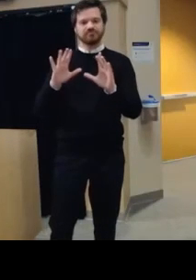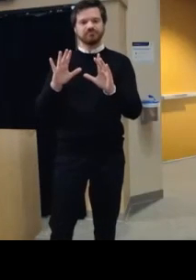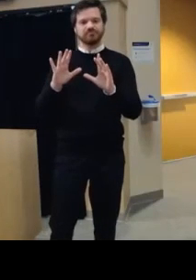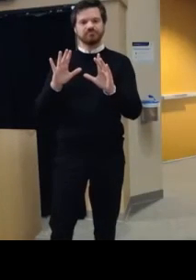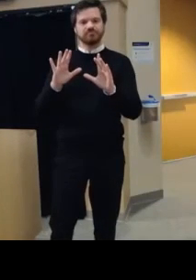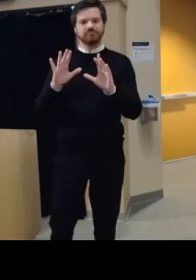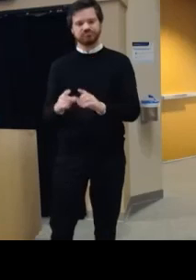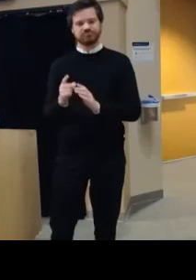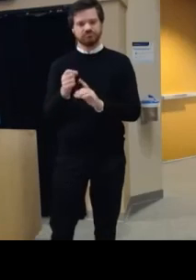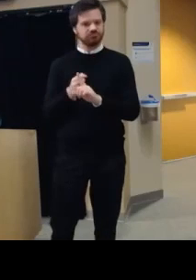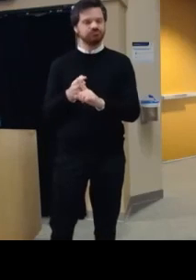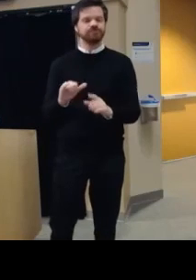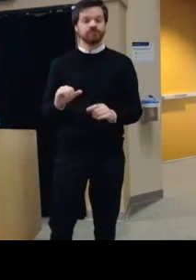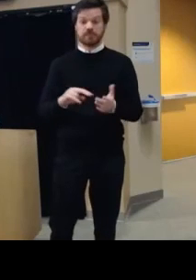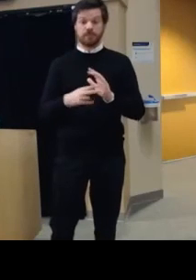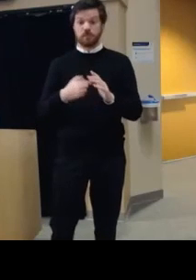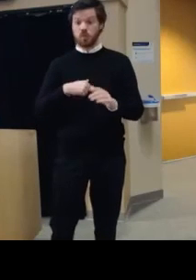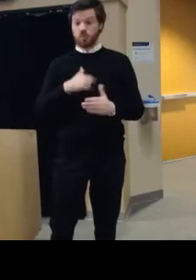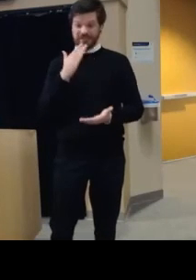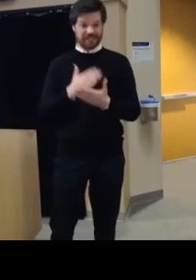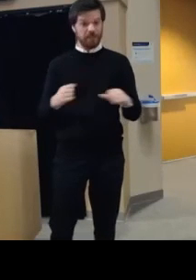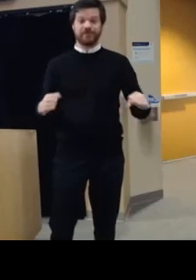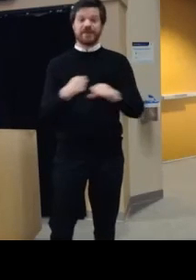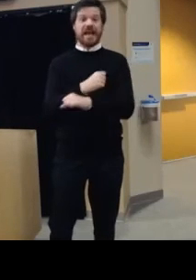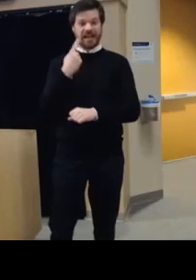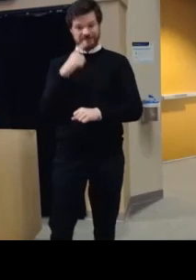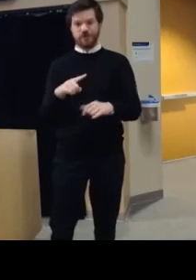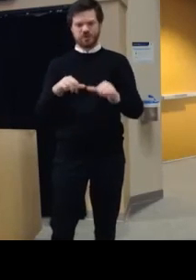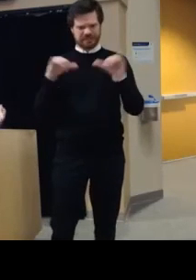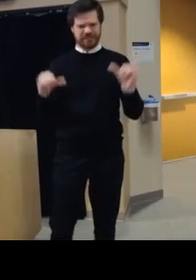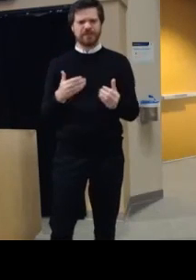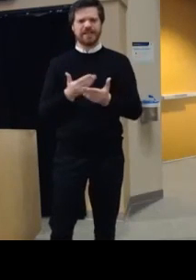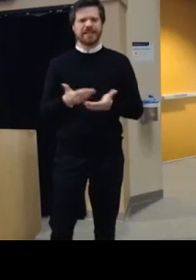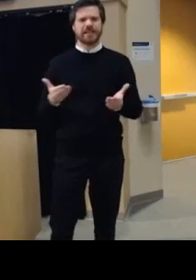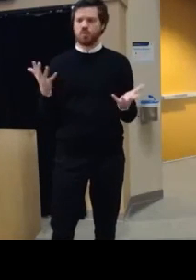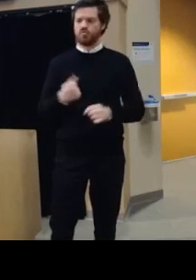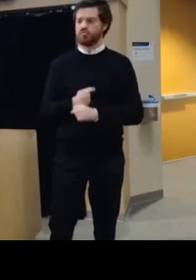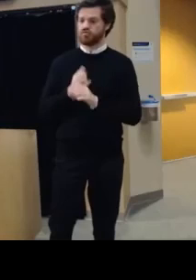events does that mean we stop fighting for the systemic things that are causing the distress